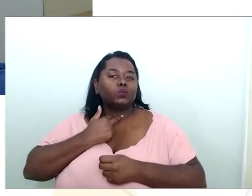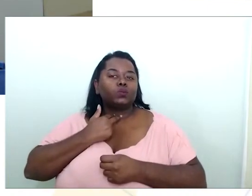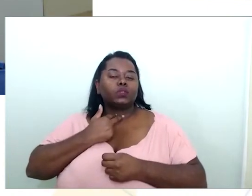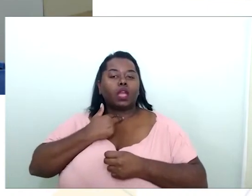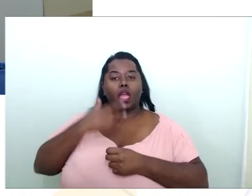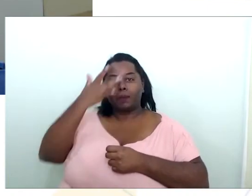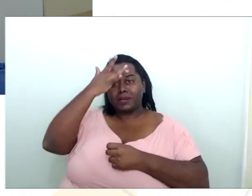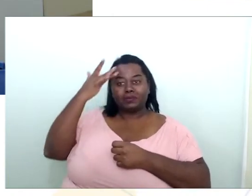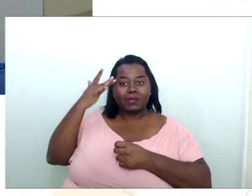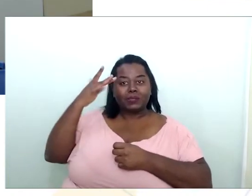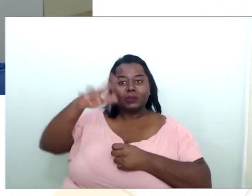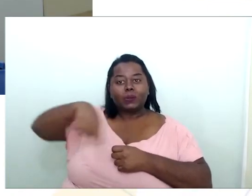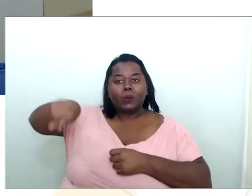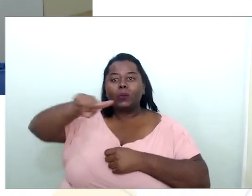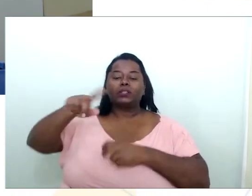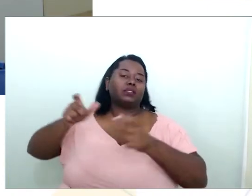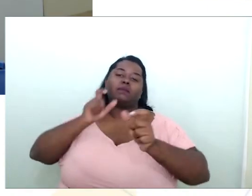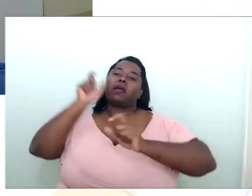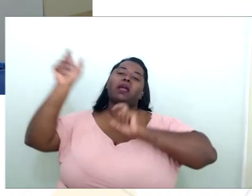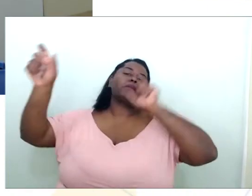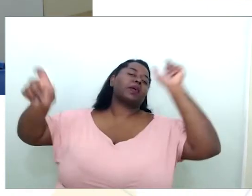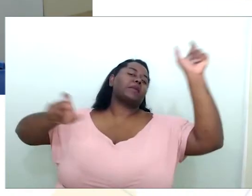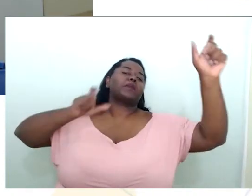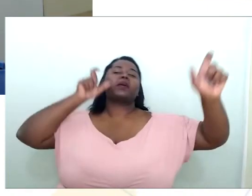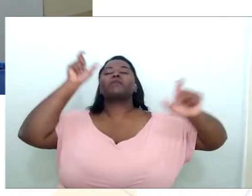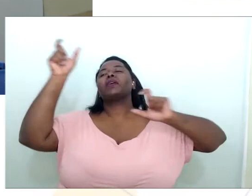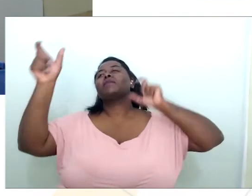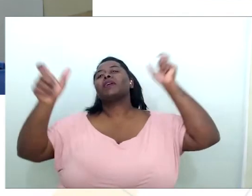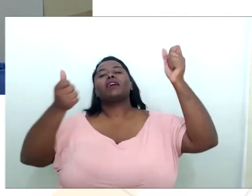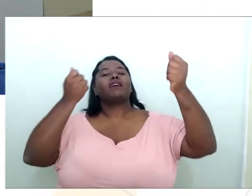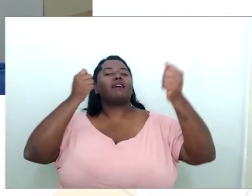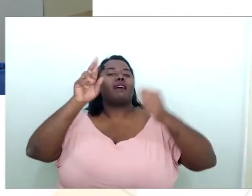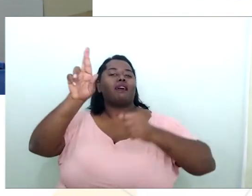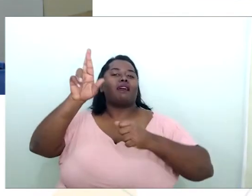from throwing words around they do throw words around right willy-nilly now I